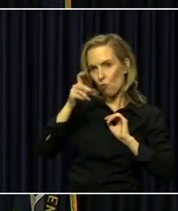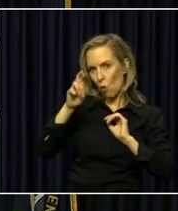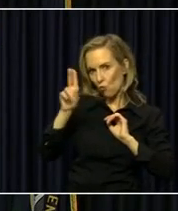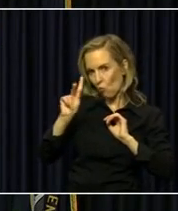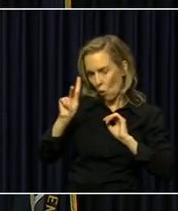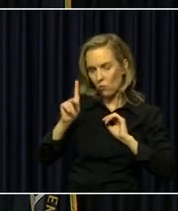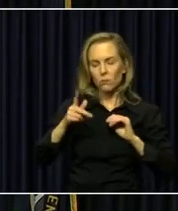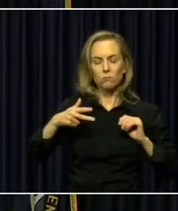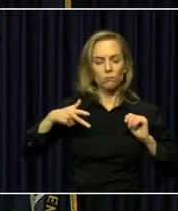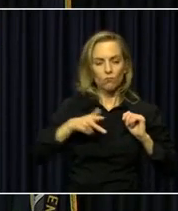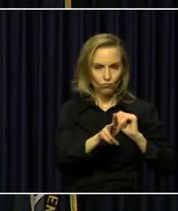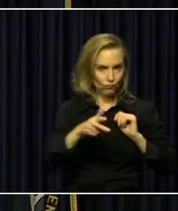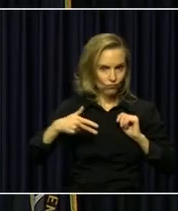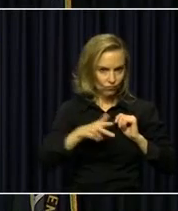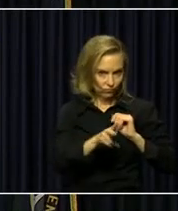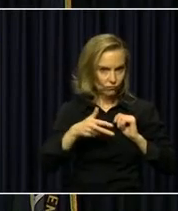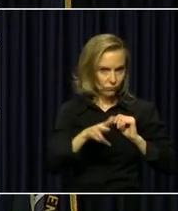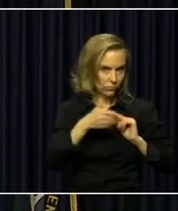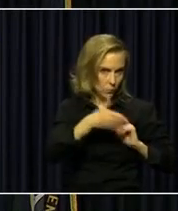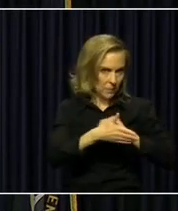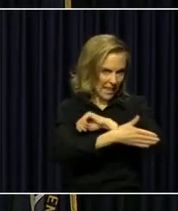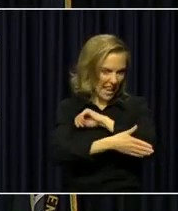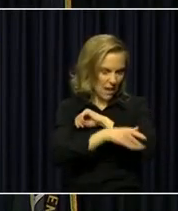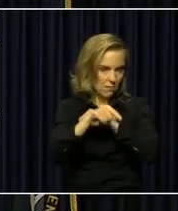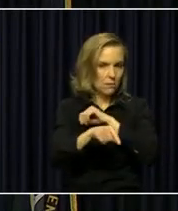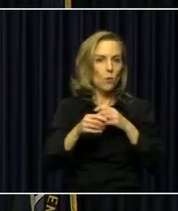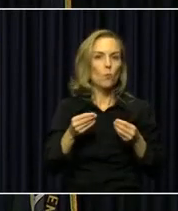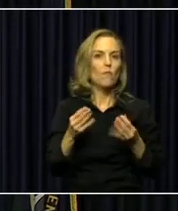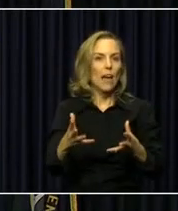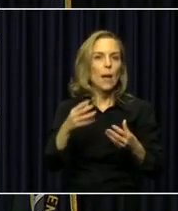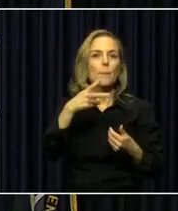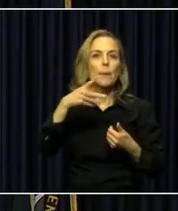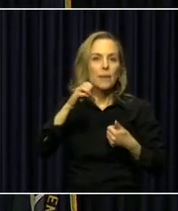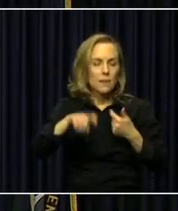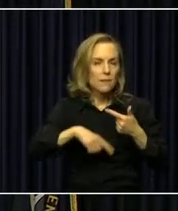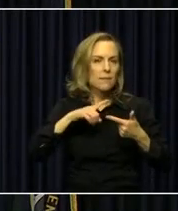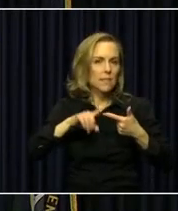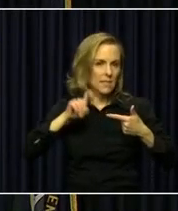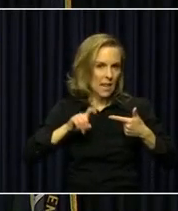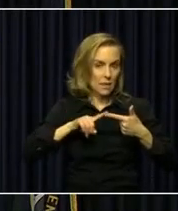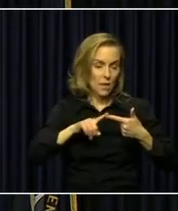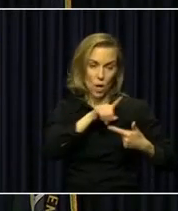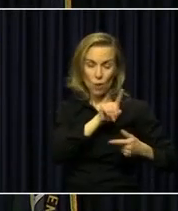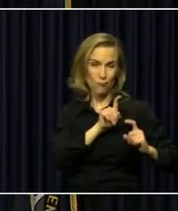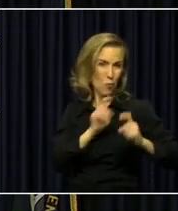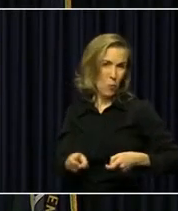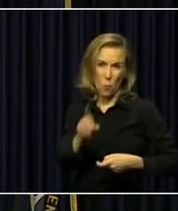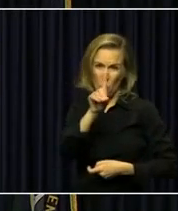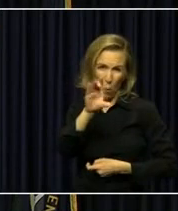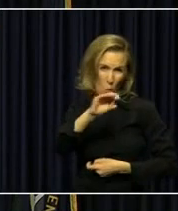UP. LET'S MAKE SURE WE GET YOU TESTED. IF YOU ARE A HEALTH CARE WORKER OR FIRST RESPONDER AND MAY HAVE